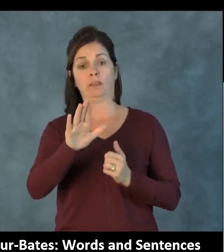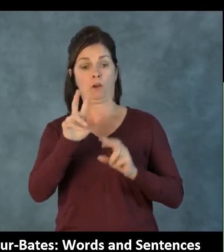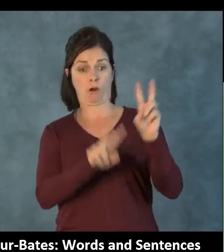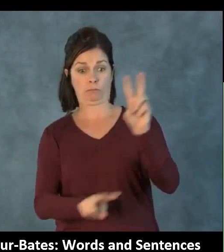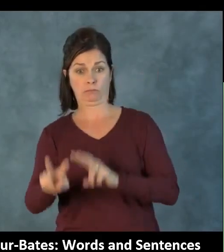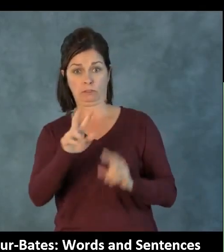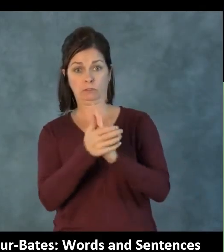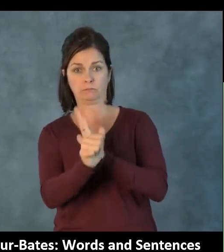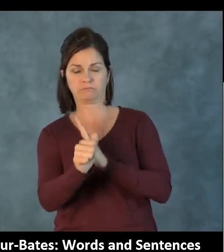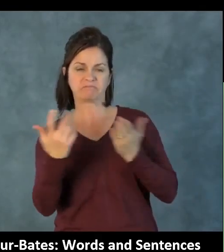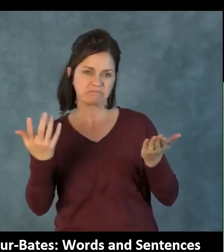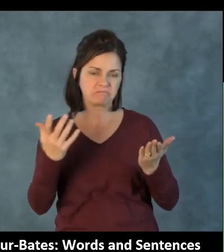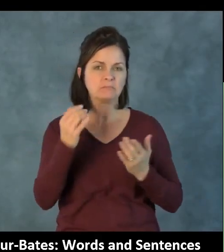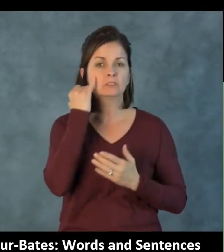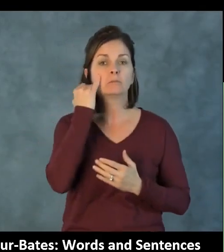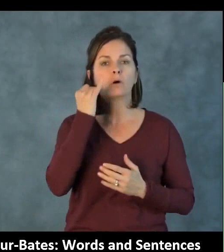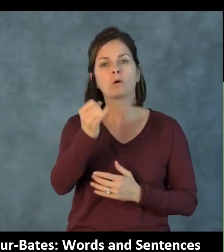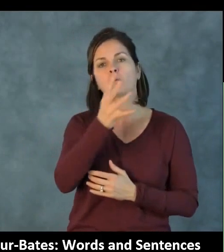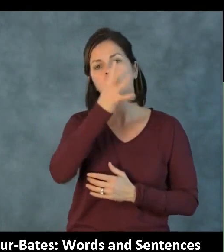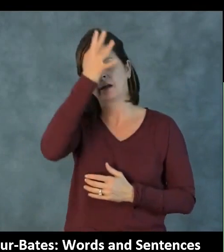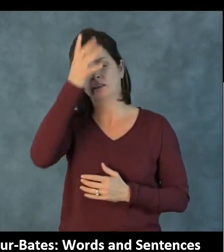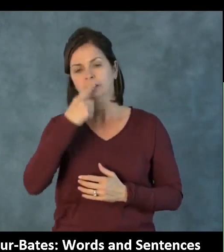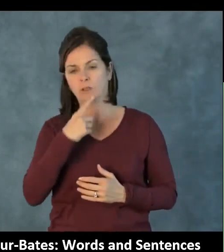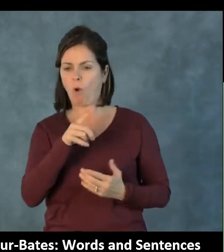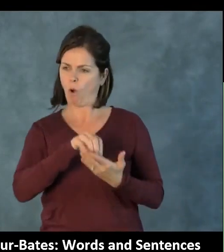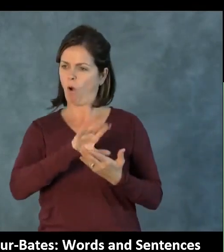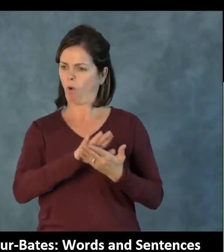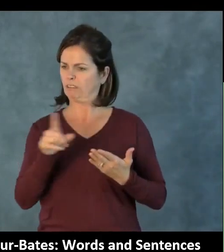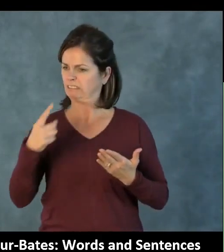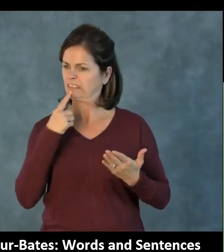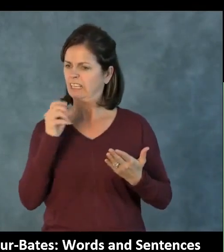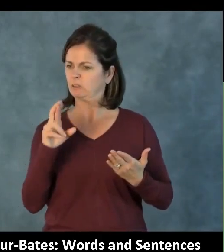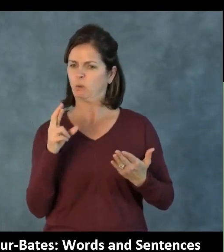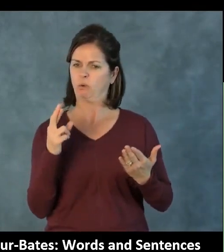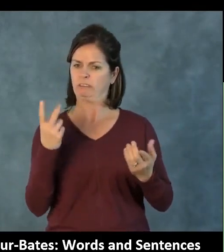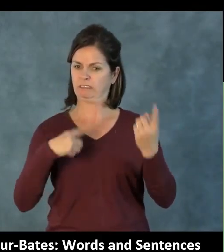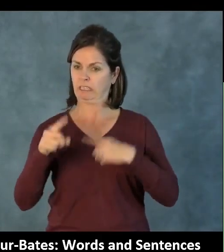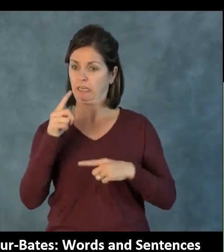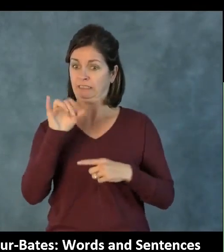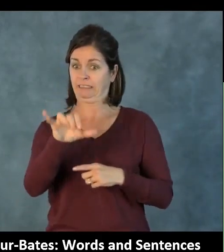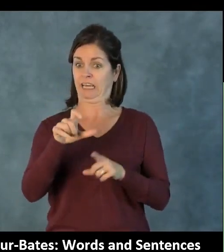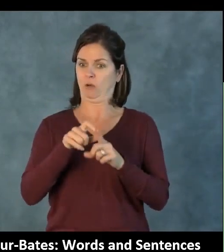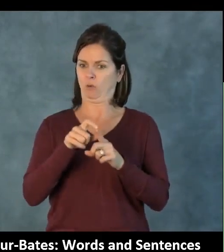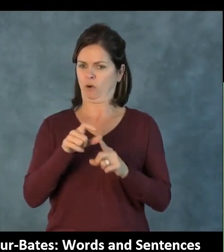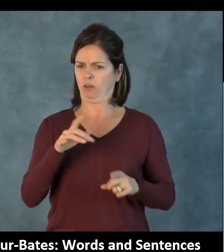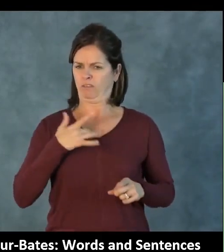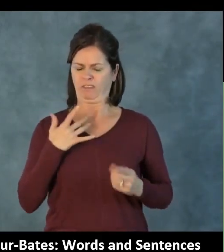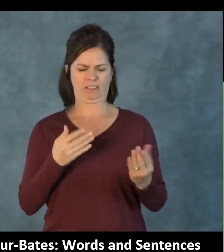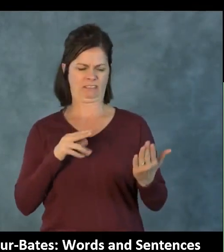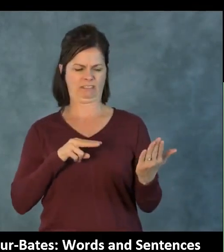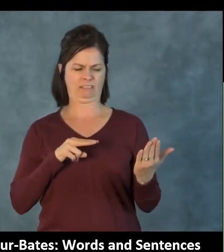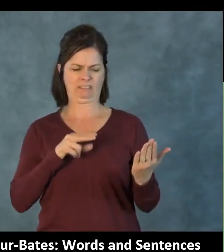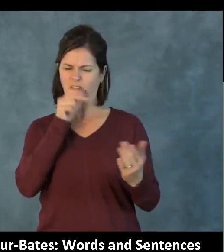If the parent has indicated that the child says or signs a word and you're not sure that, that's accurate,